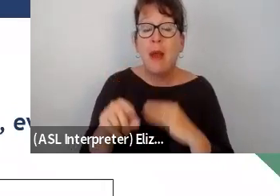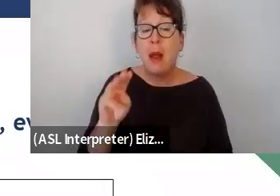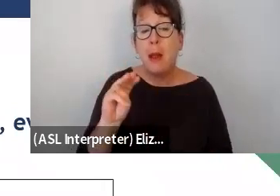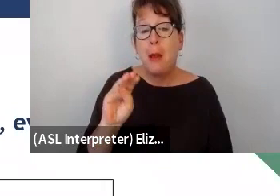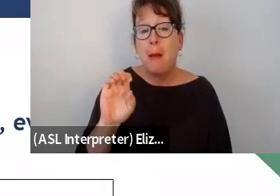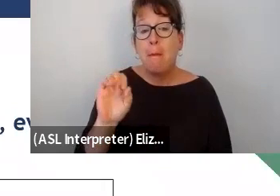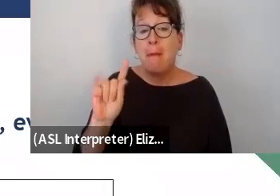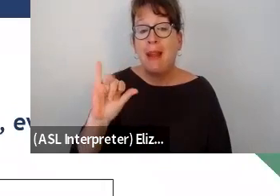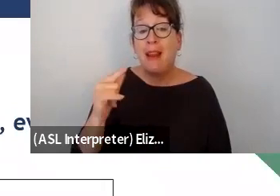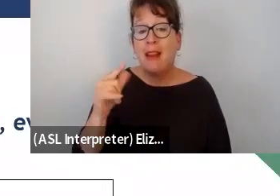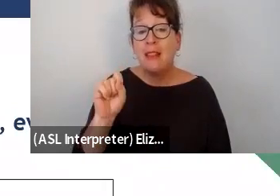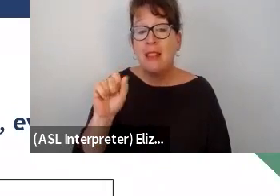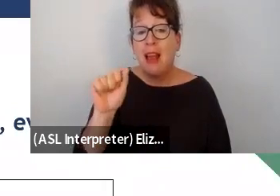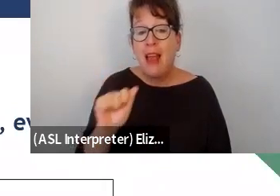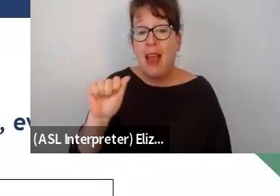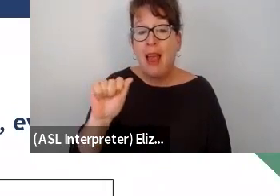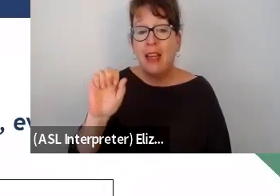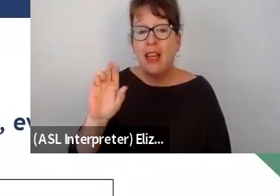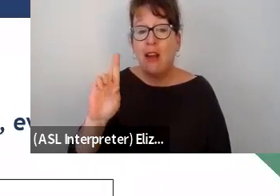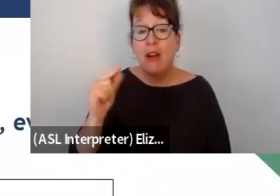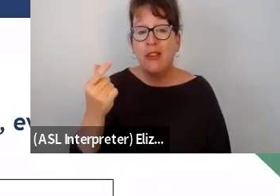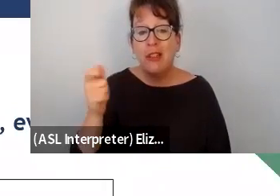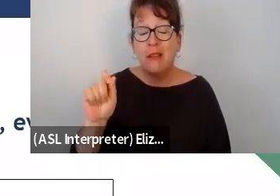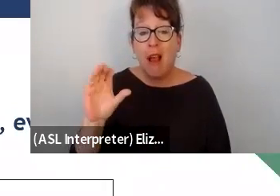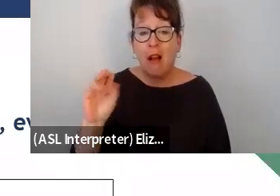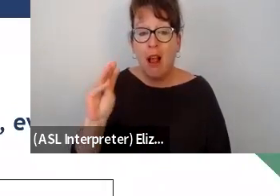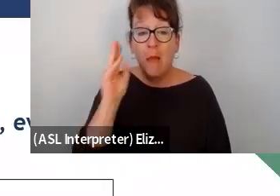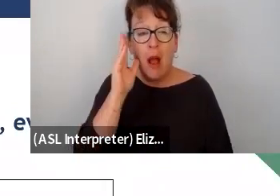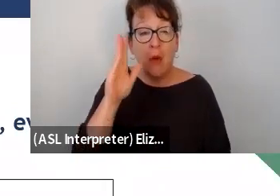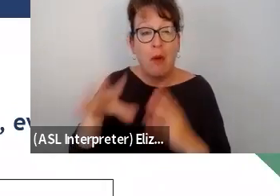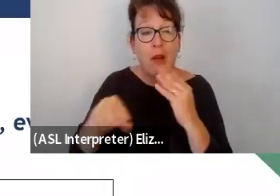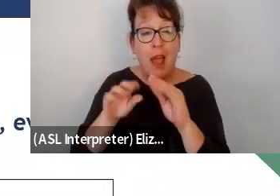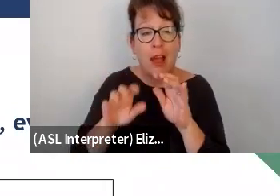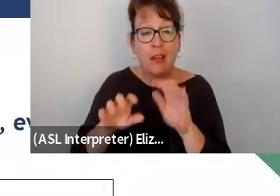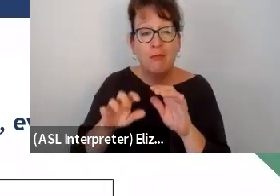opportunity and make tangible change. And we're just thrilled to be designing the $3 billion